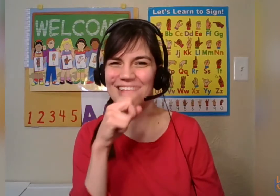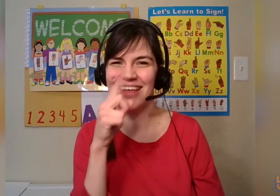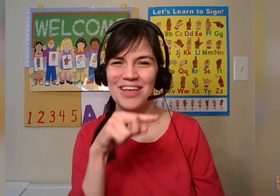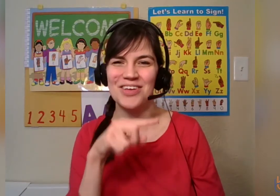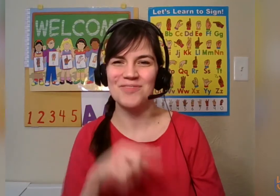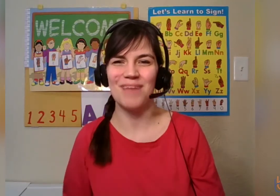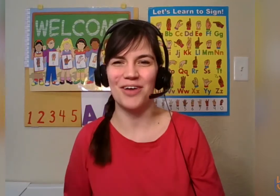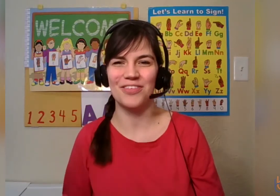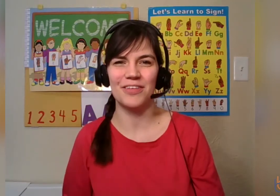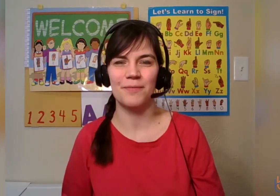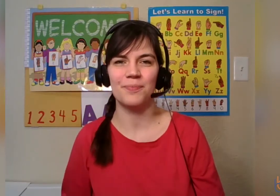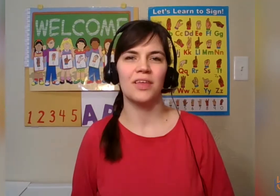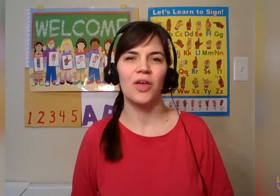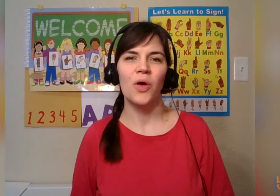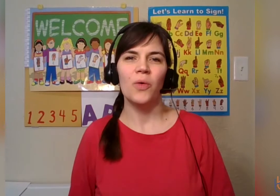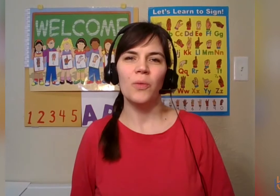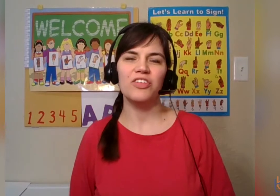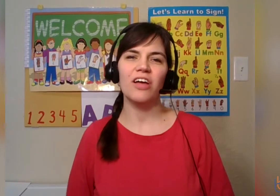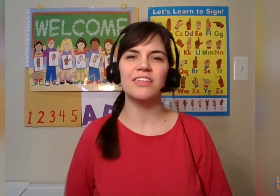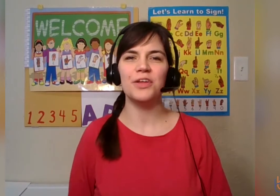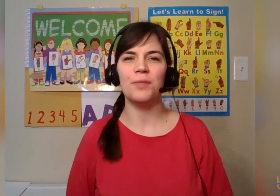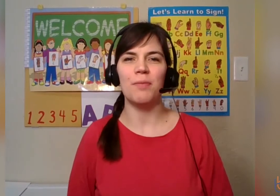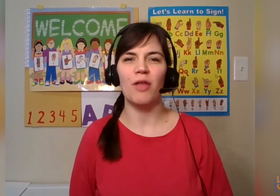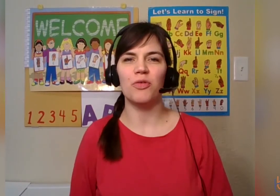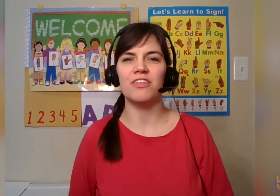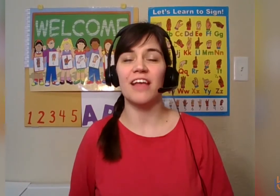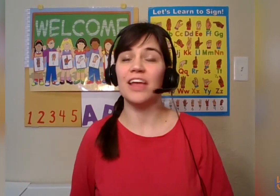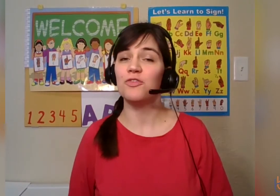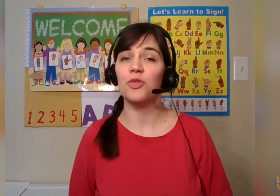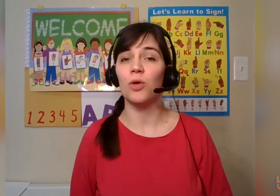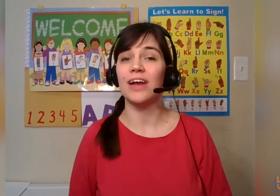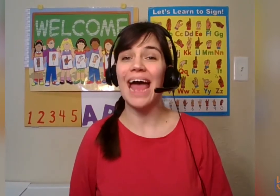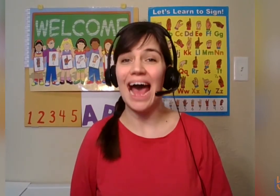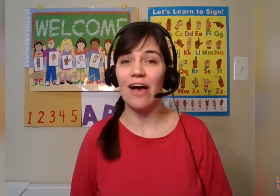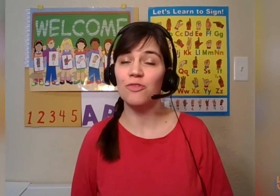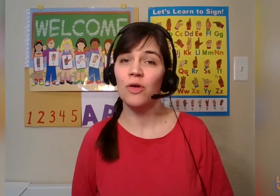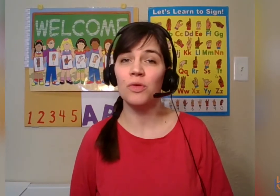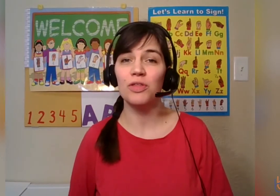Mouse. We talked a little bit about the sign for the word "have" when we learned